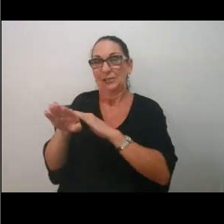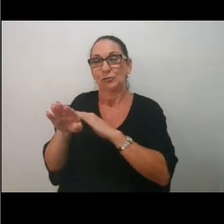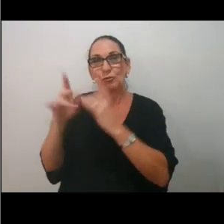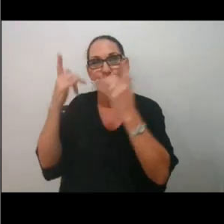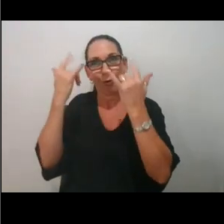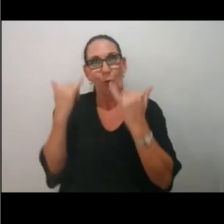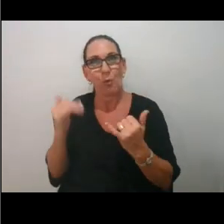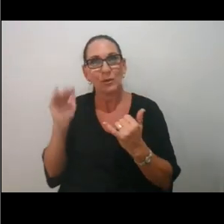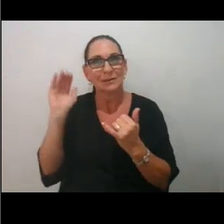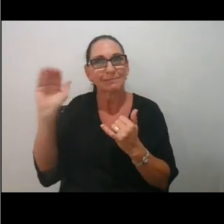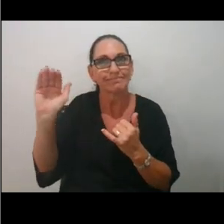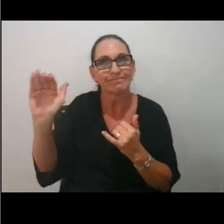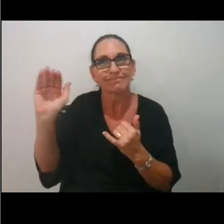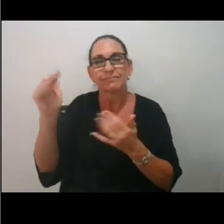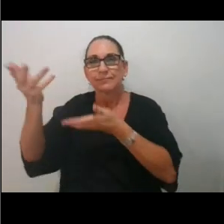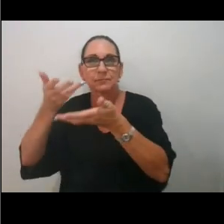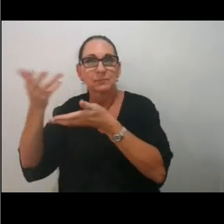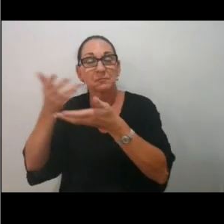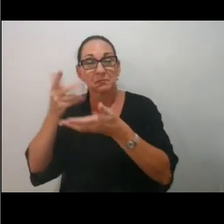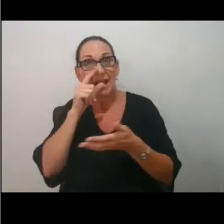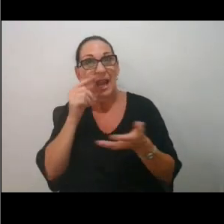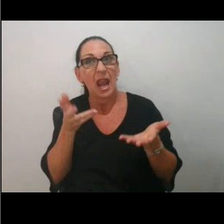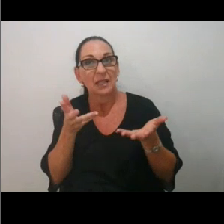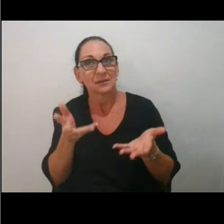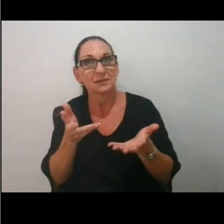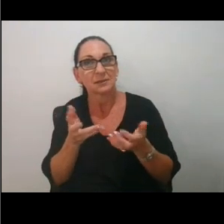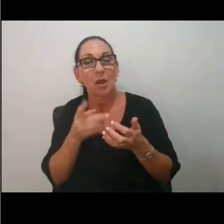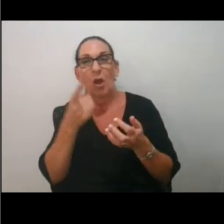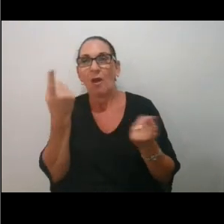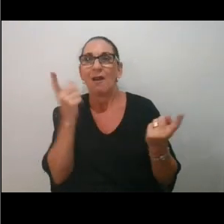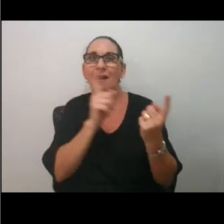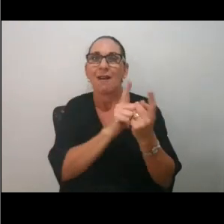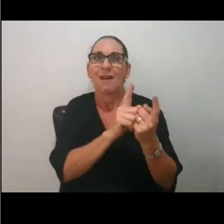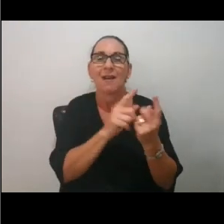and of course um if you come and see a duty lawyer we can fill out those forms with our